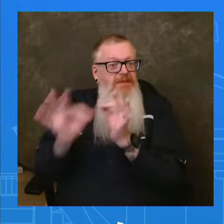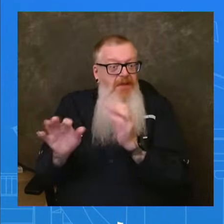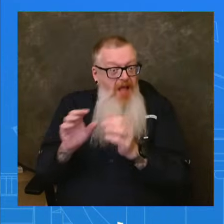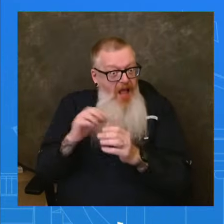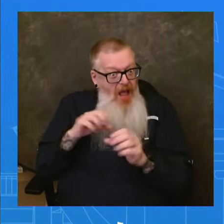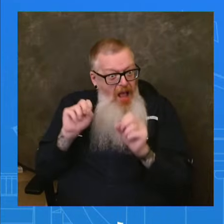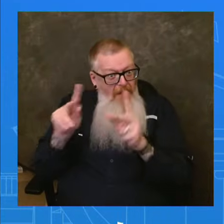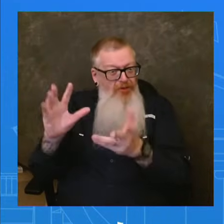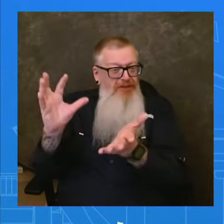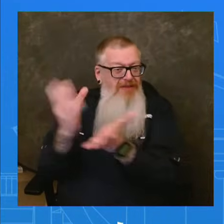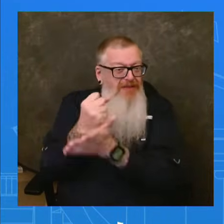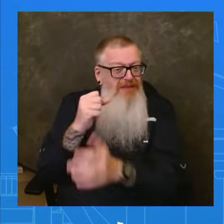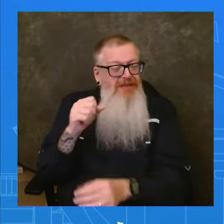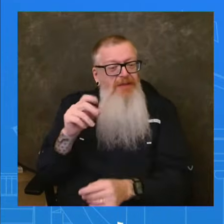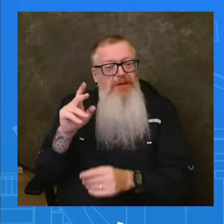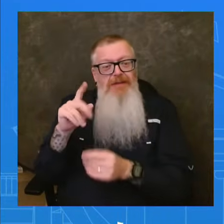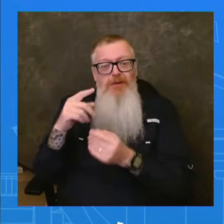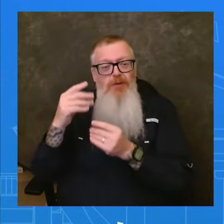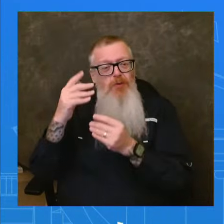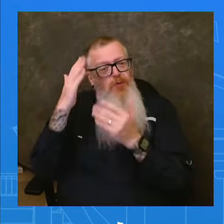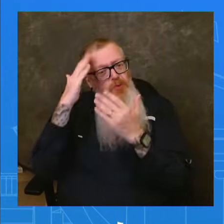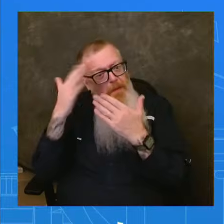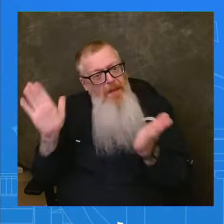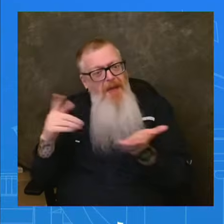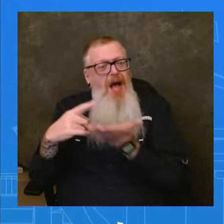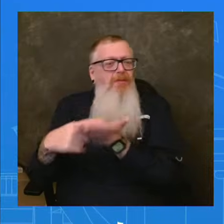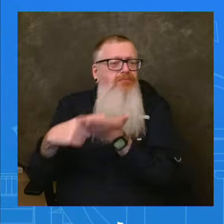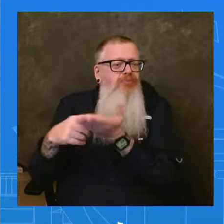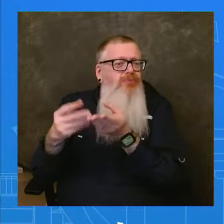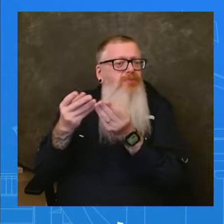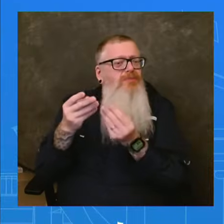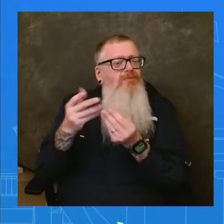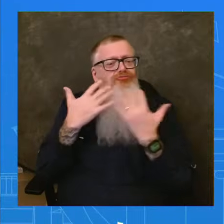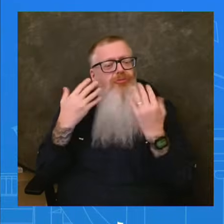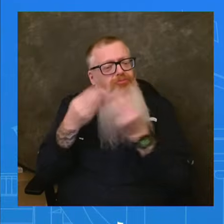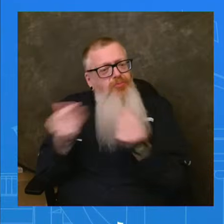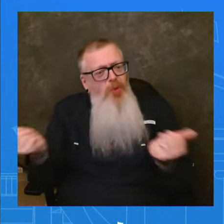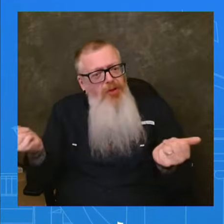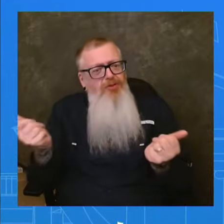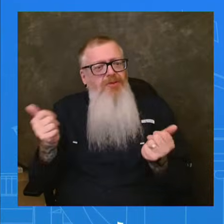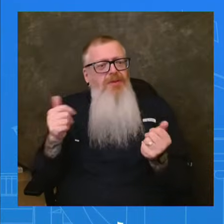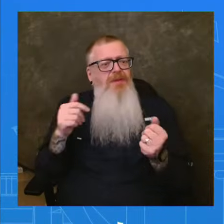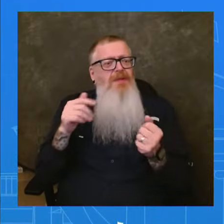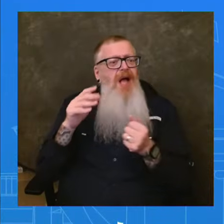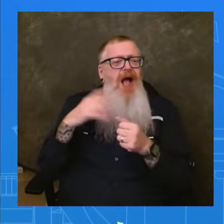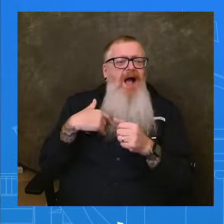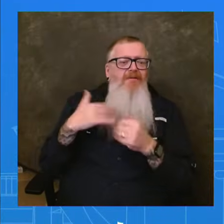to return back home and -- on both sides of the border, obviously.